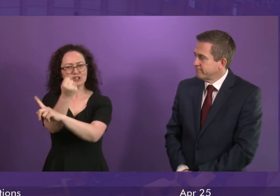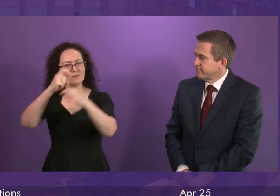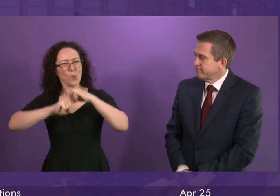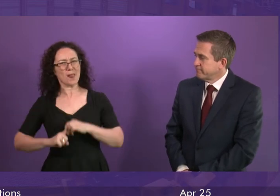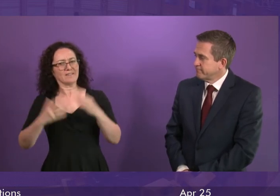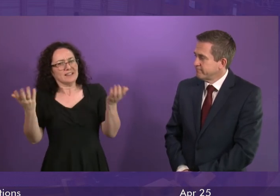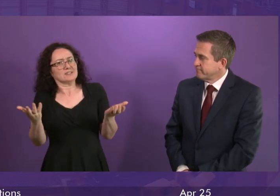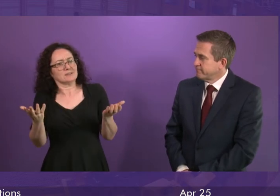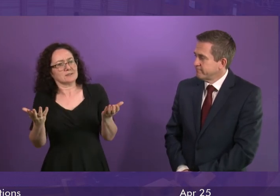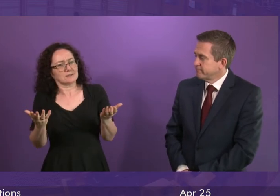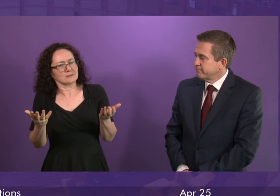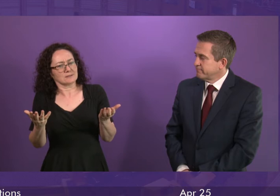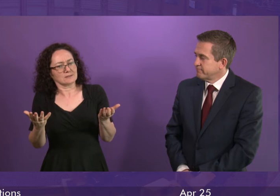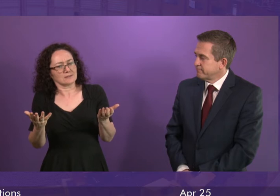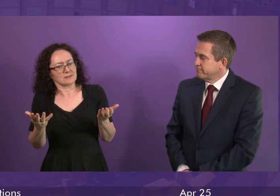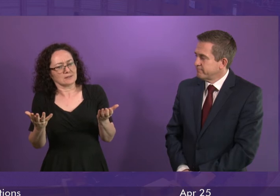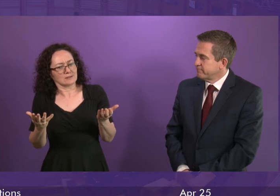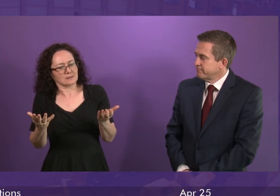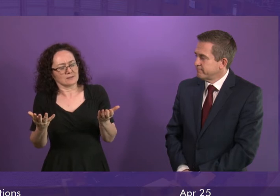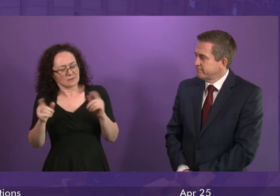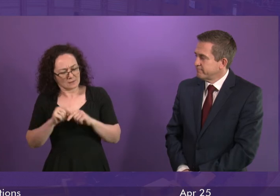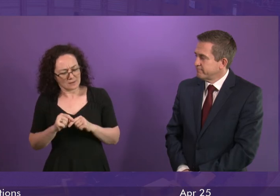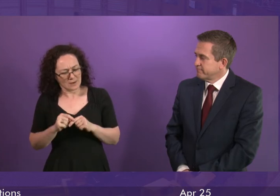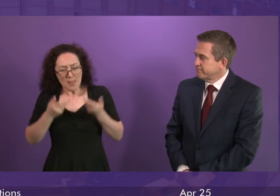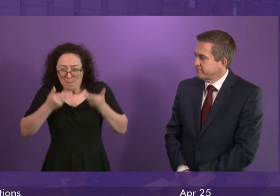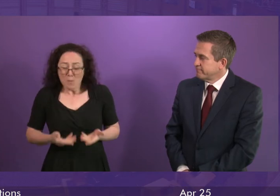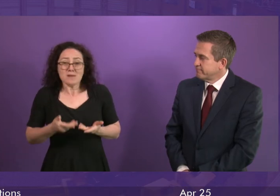fives and highers. We would not have a situation in which the proportion of young people who